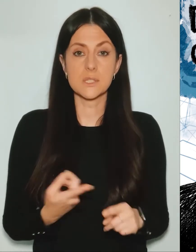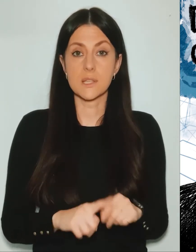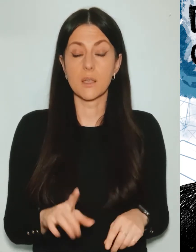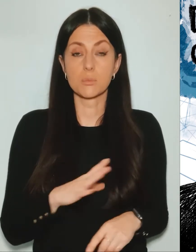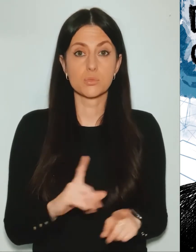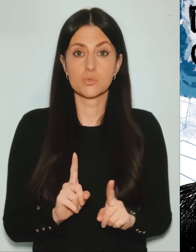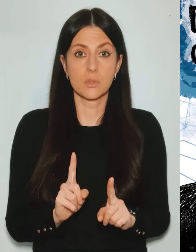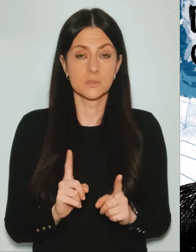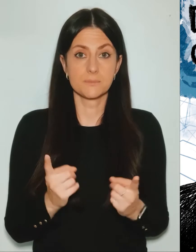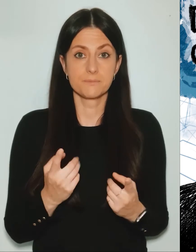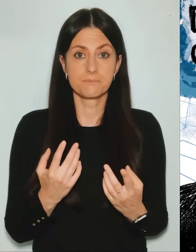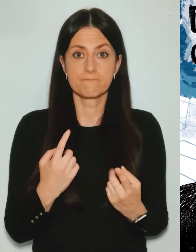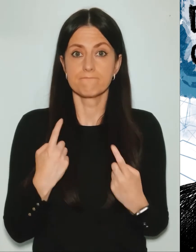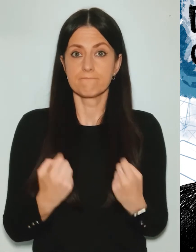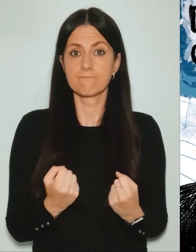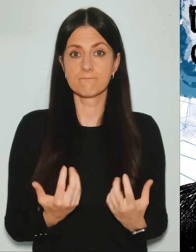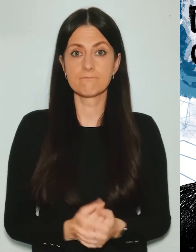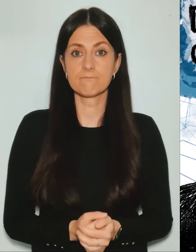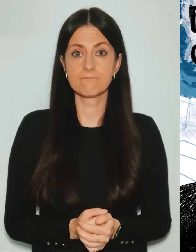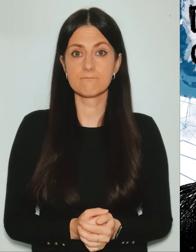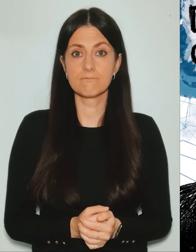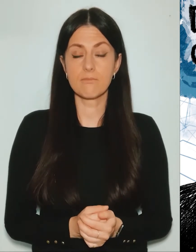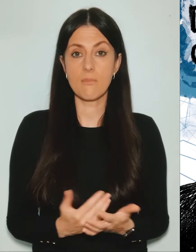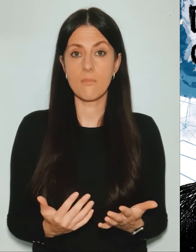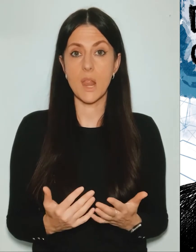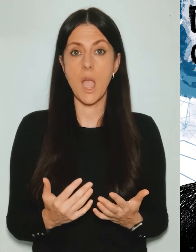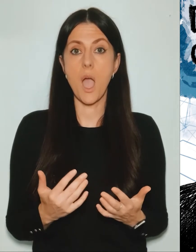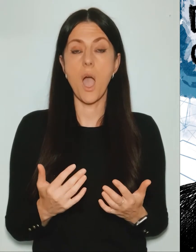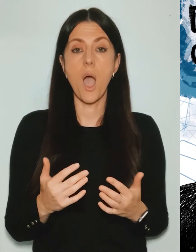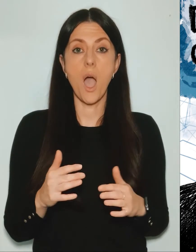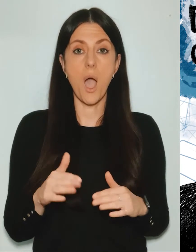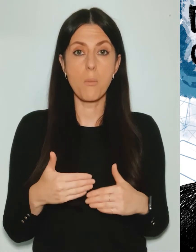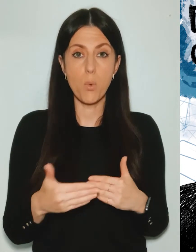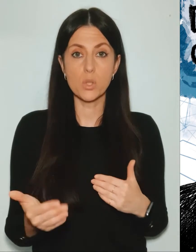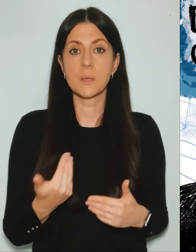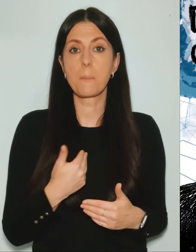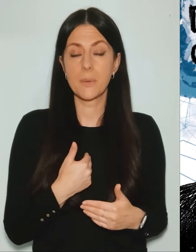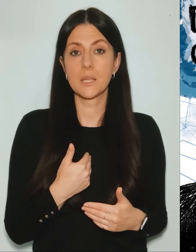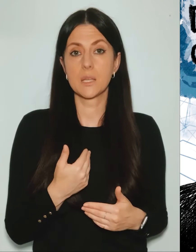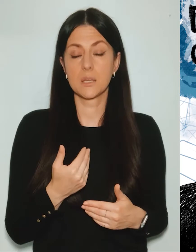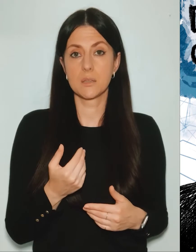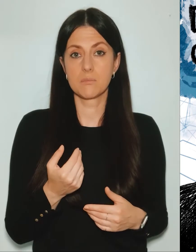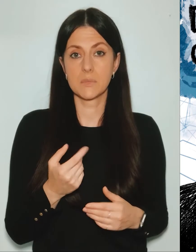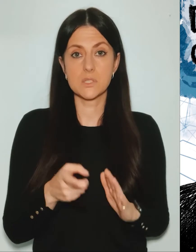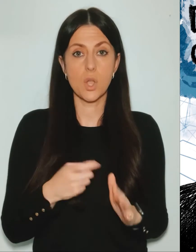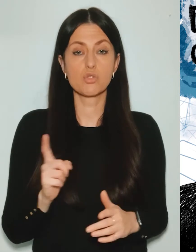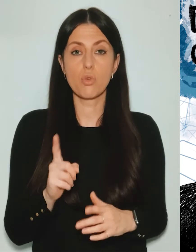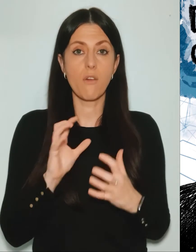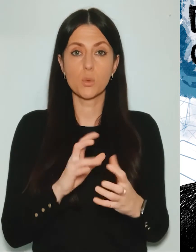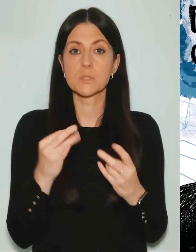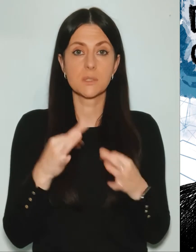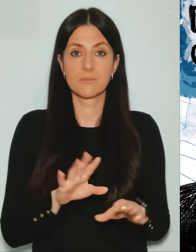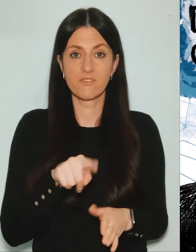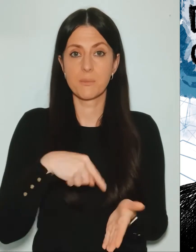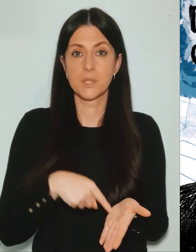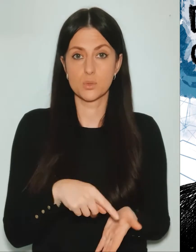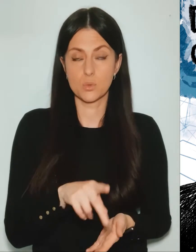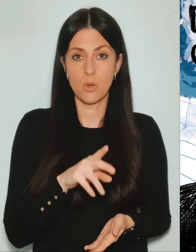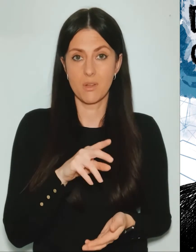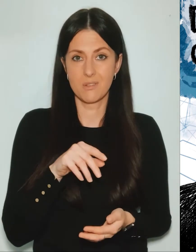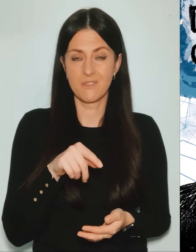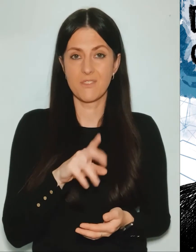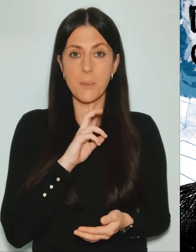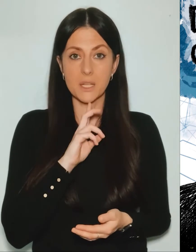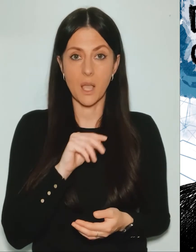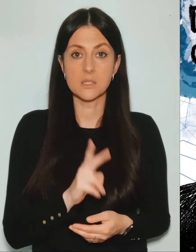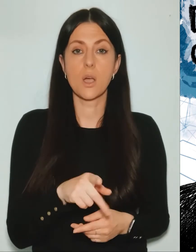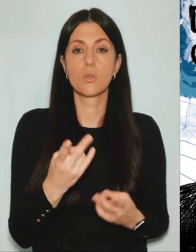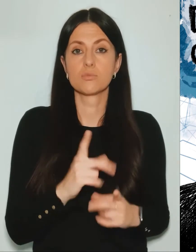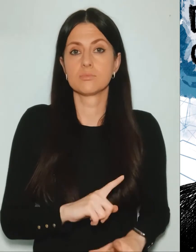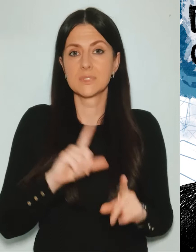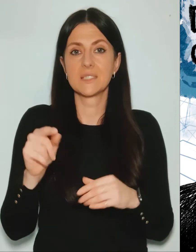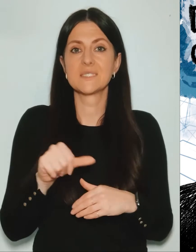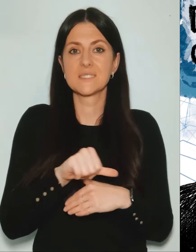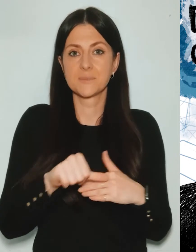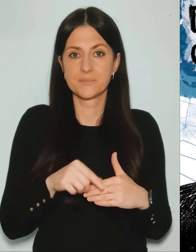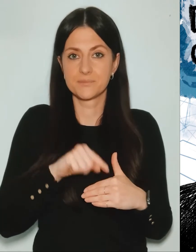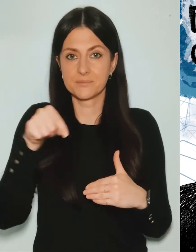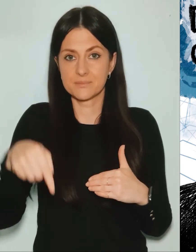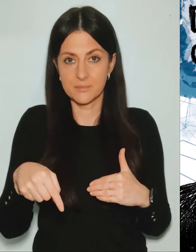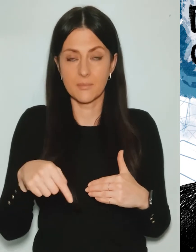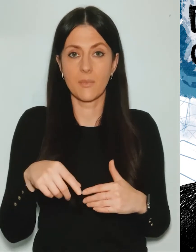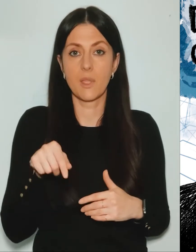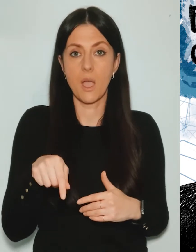Then we learned that buses are not allowed into the city, into Berdyansk itself, and therefore it is necessary to go outside Berdyansk, where the buses stood.